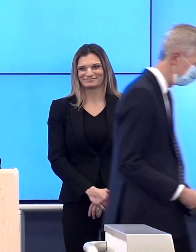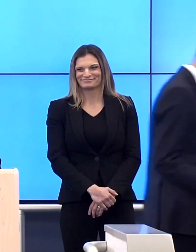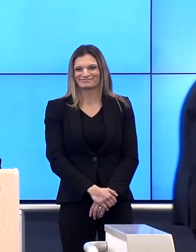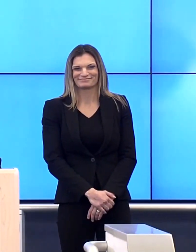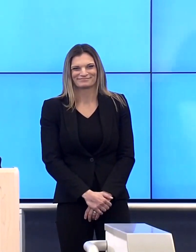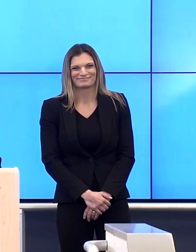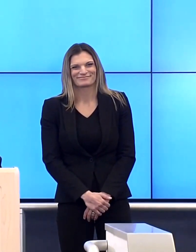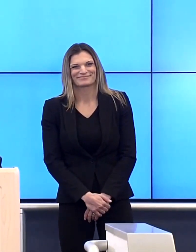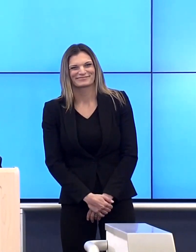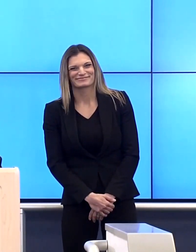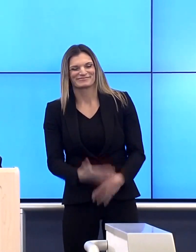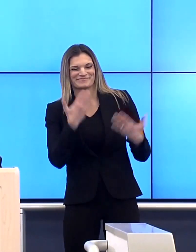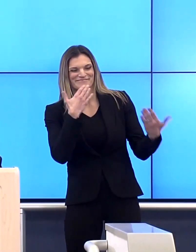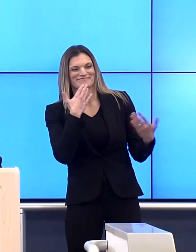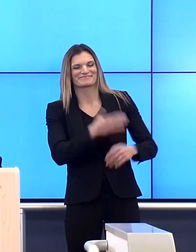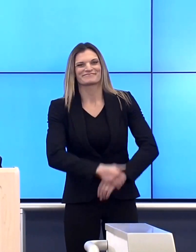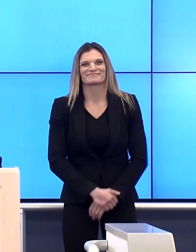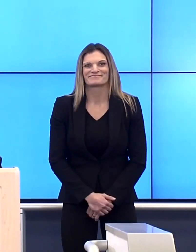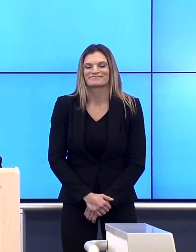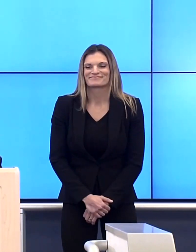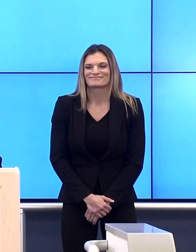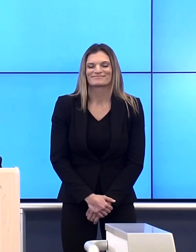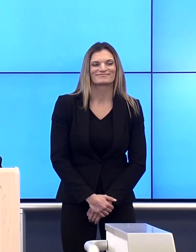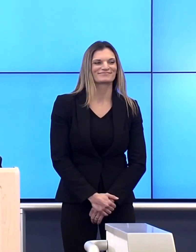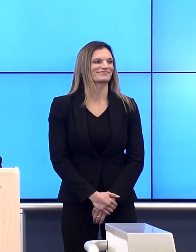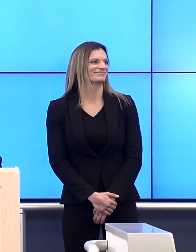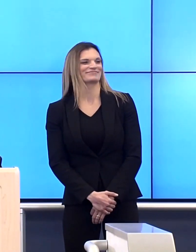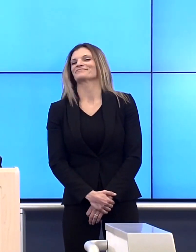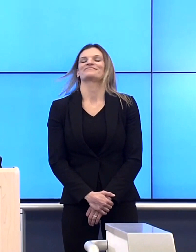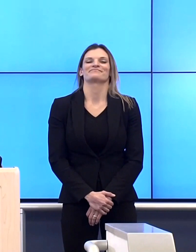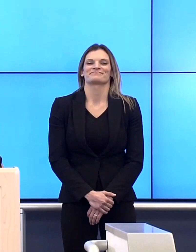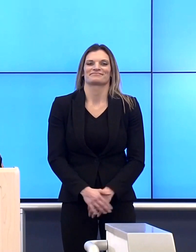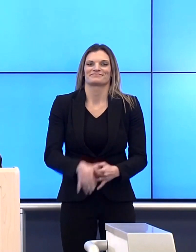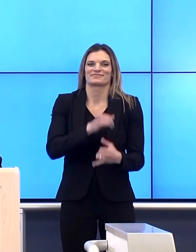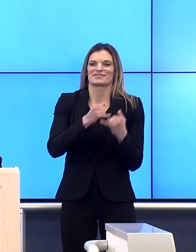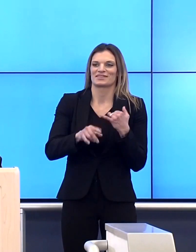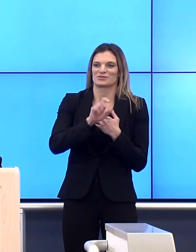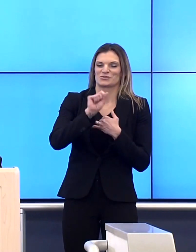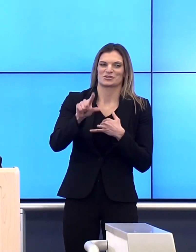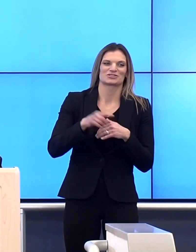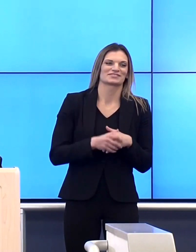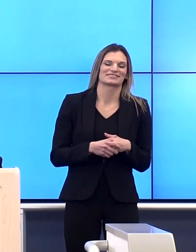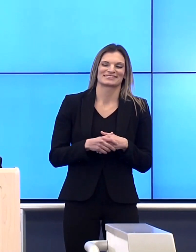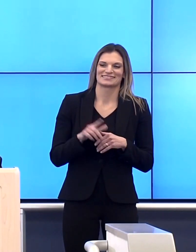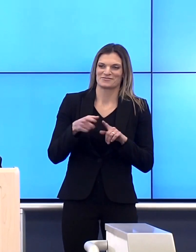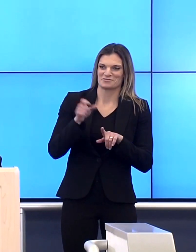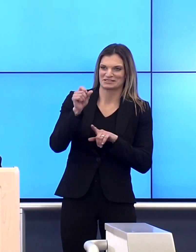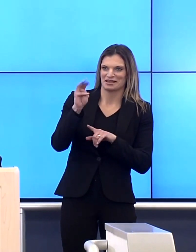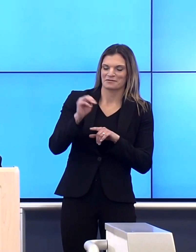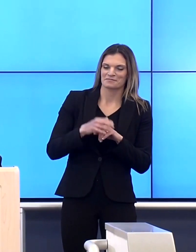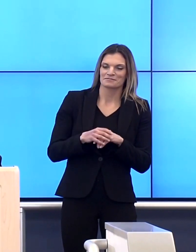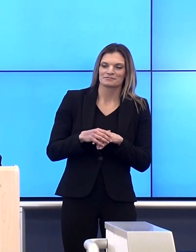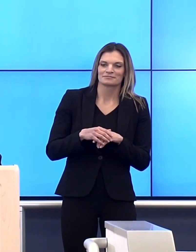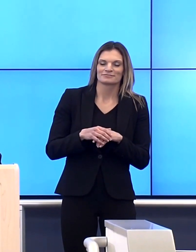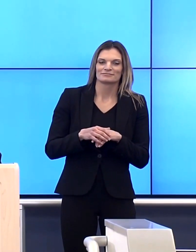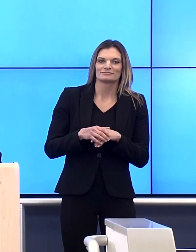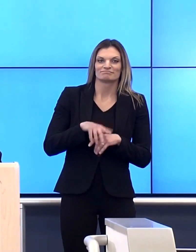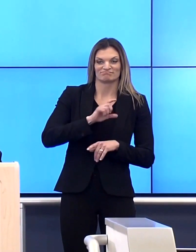NO ATTENDANCE WILL MEAN NO ATTENDANCE. ATTENDANCE. >> OKAY. OKAY. THE LAST QUESTION WILL COME FROM THE LAST QUESTION WILL COME FROM TIM.